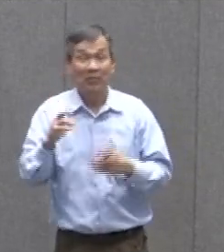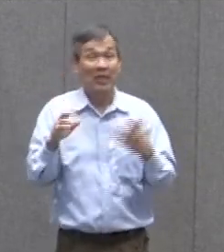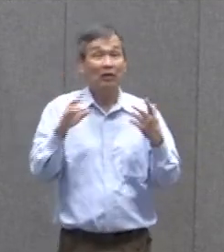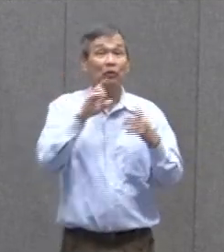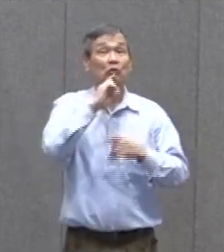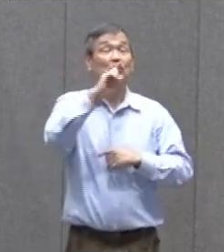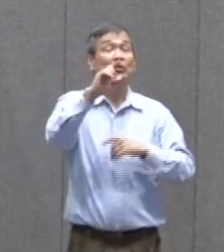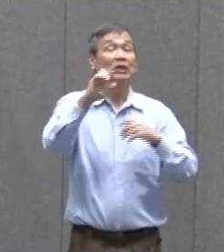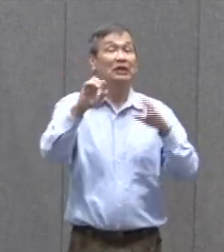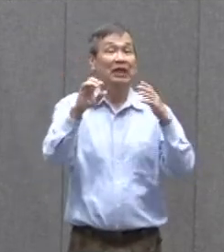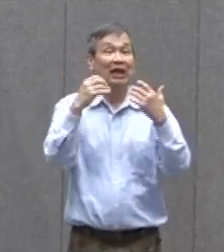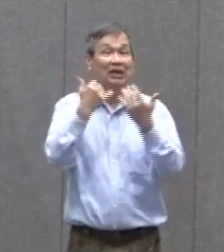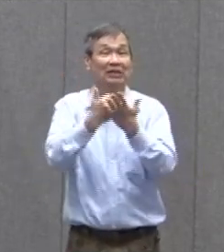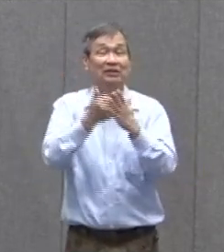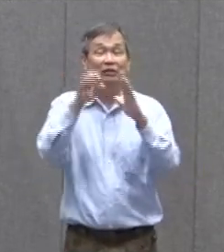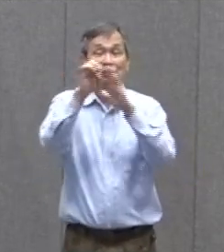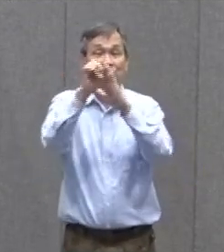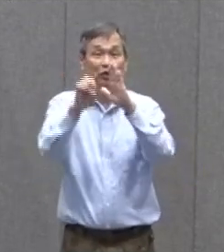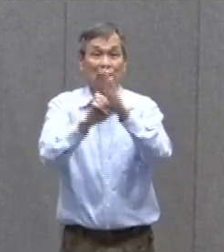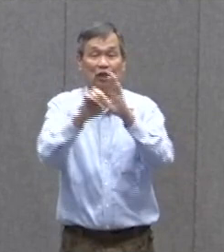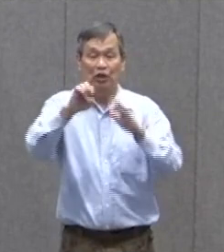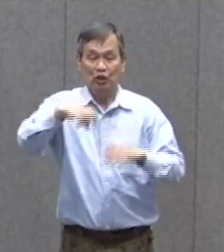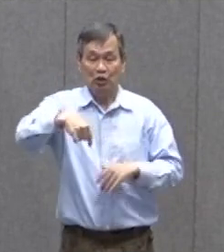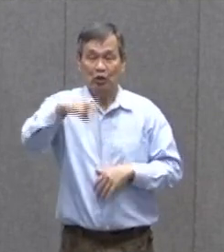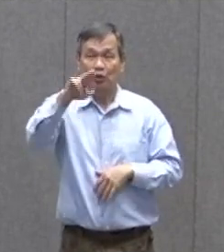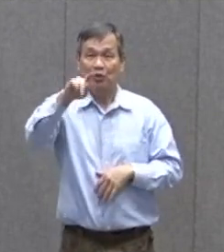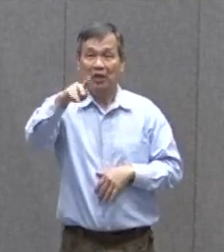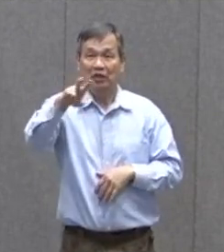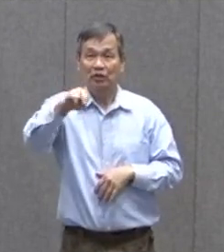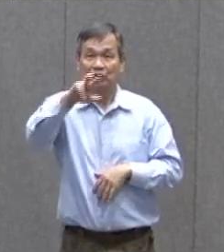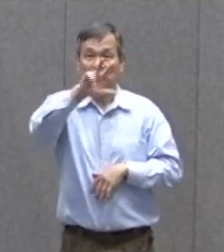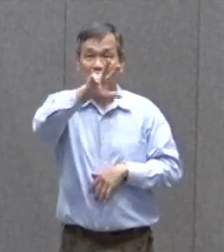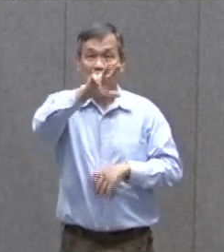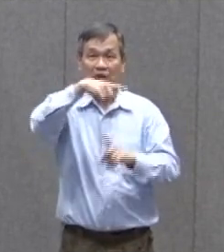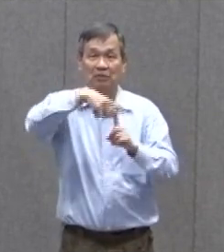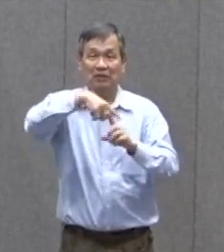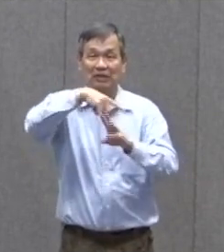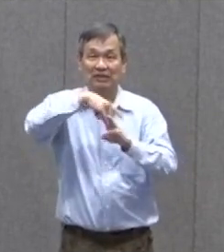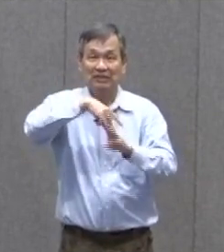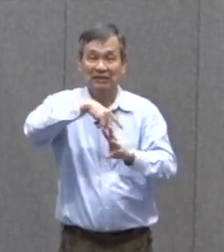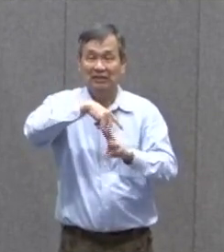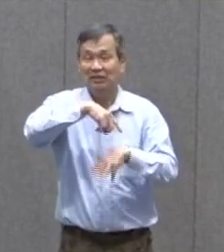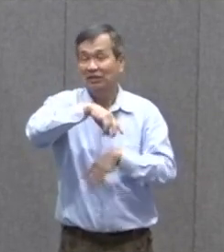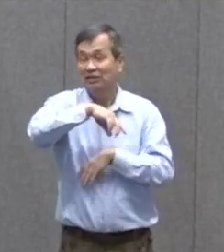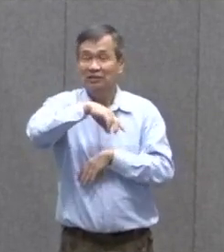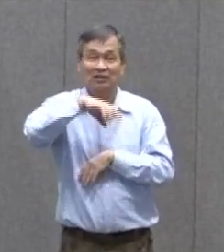You did a fact family using three plus six equals nine, six plus three equals nine,